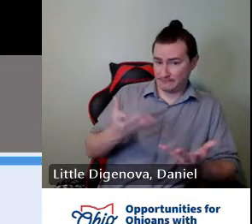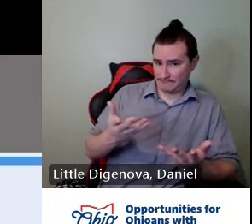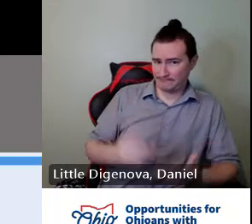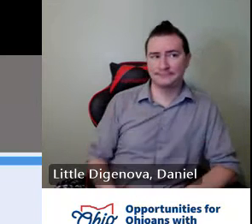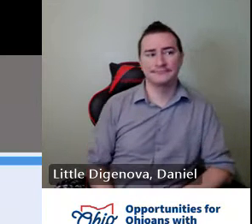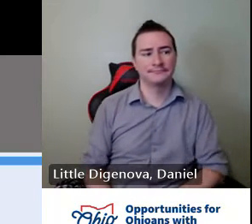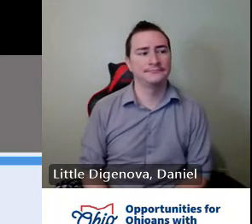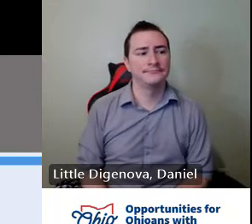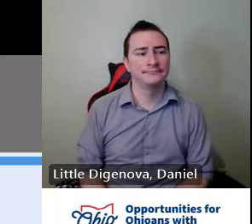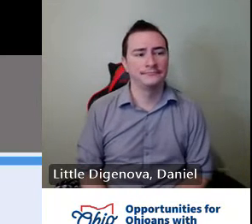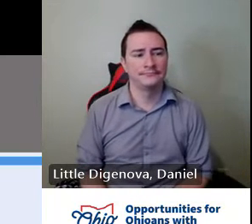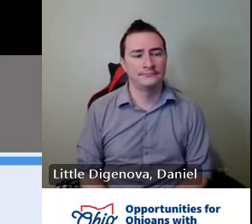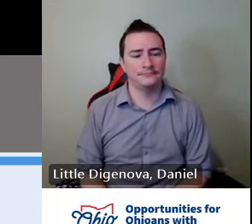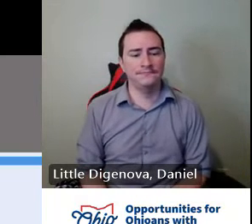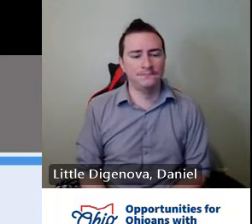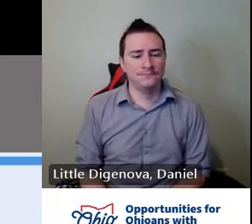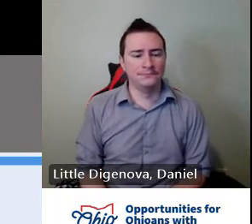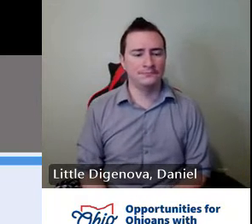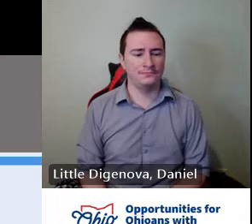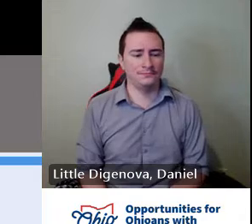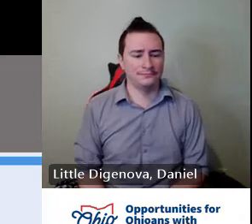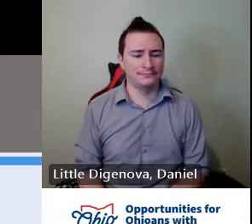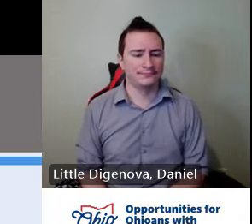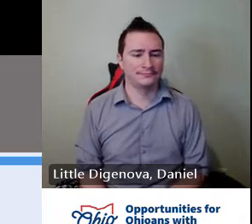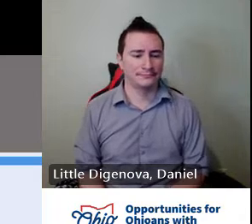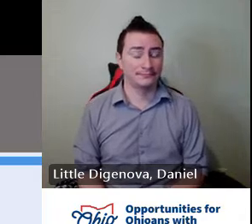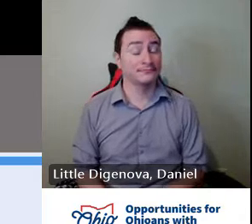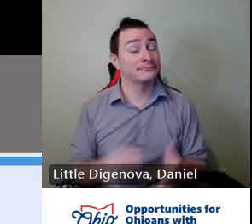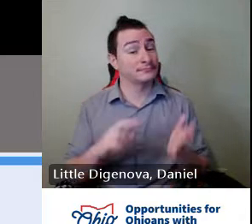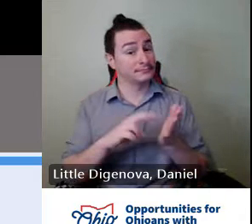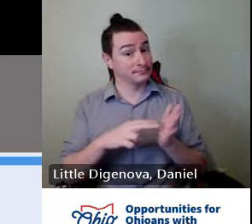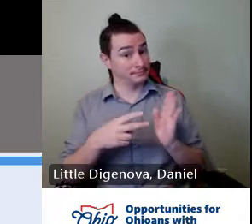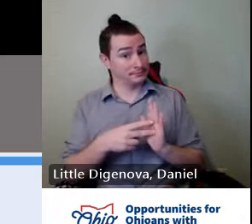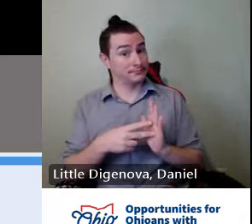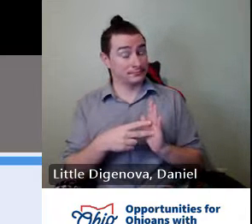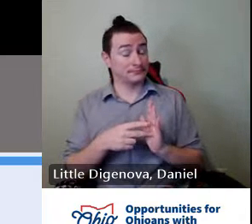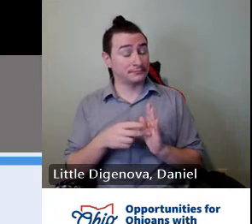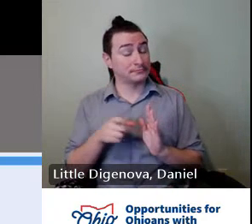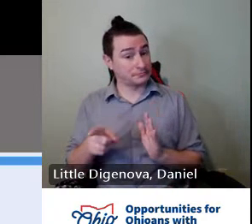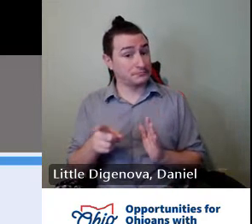Julia: This could be another time an employee with an invisible disability needs more than one accommodation.